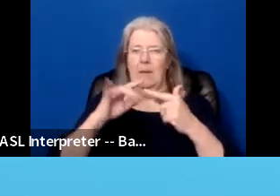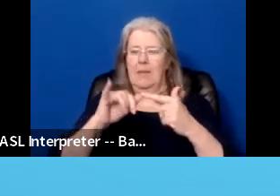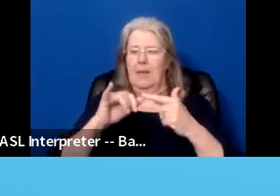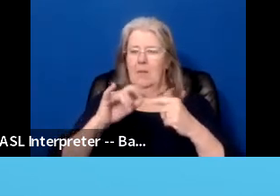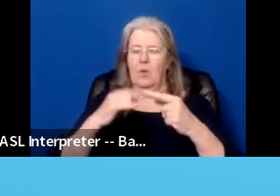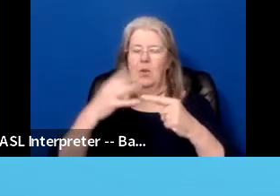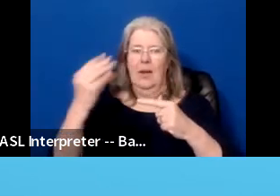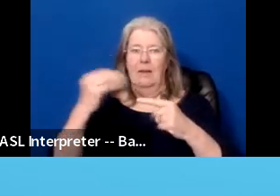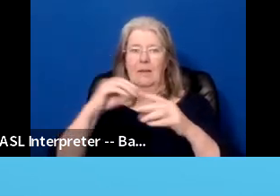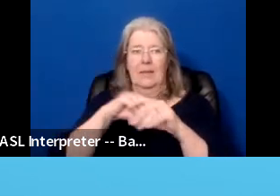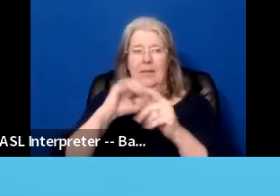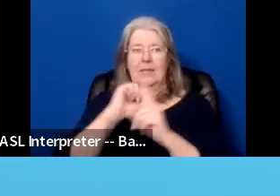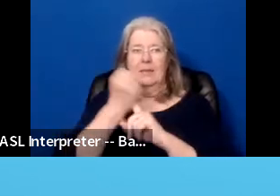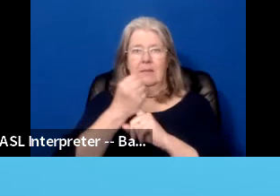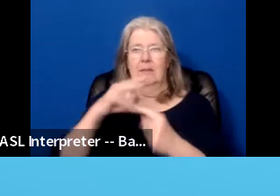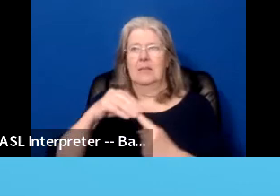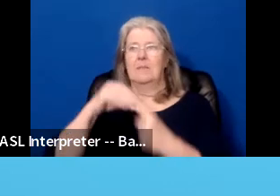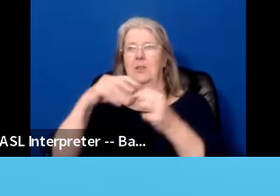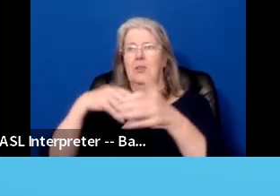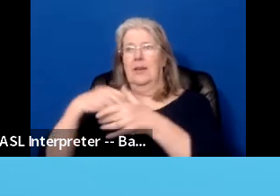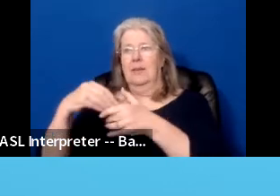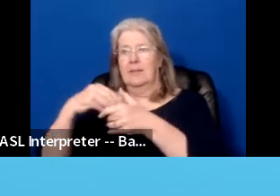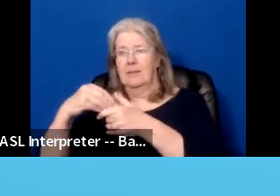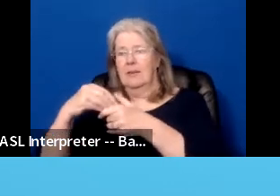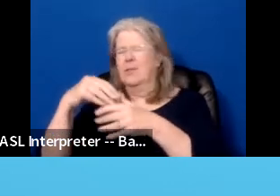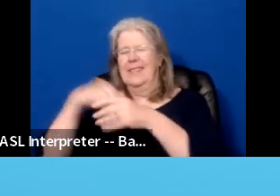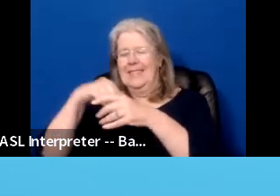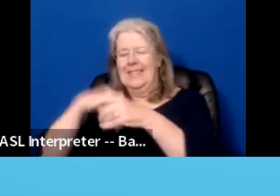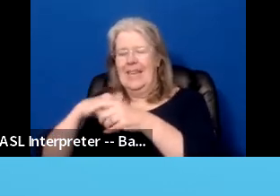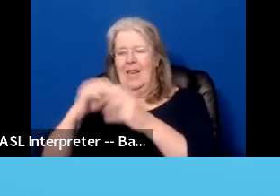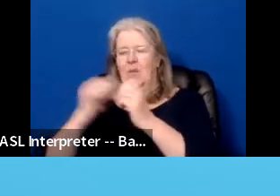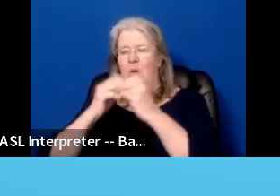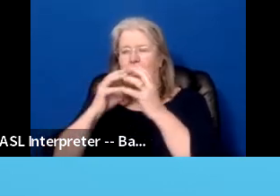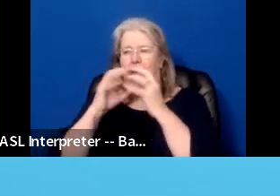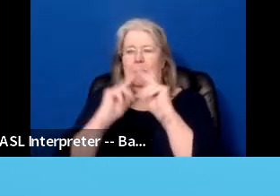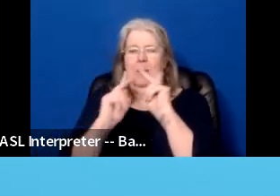especially indoors in a crowded situation. I think that if you feel unsafe, I would definitely